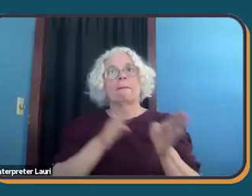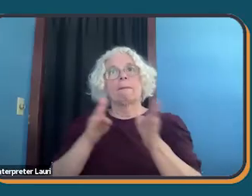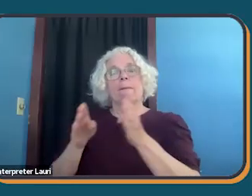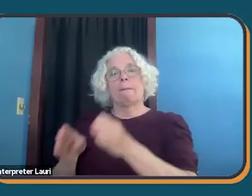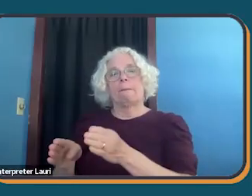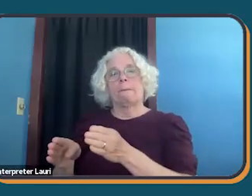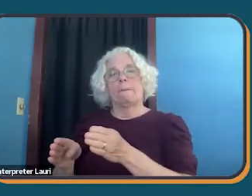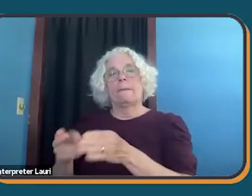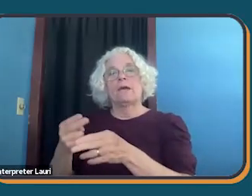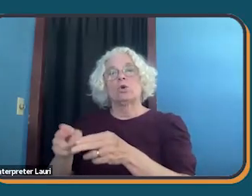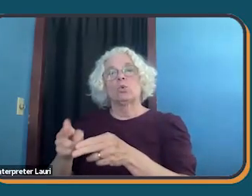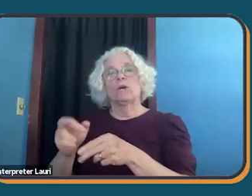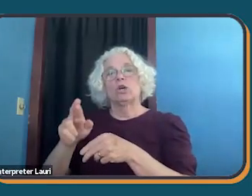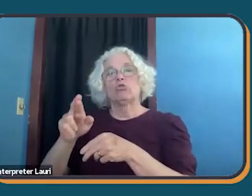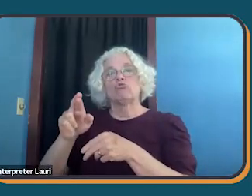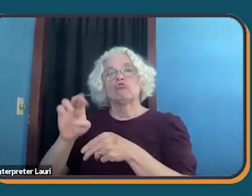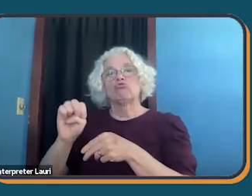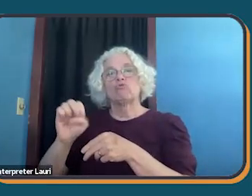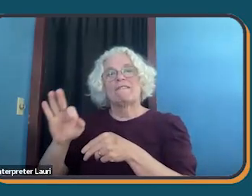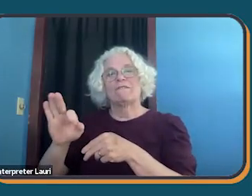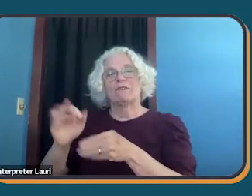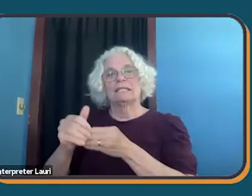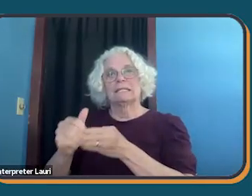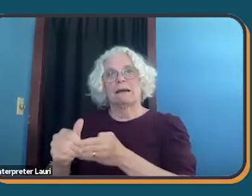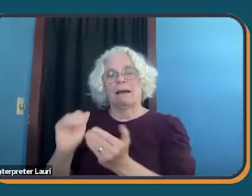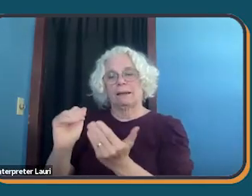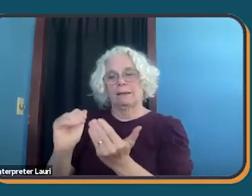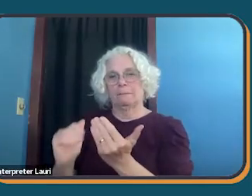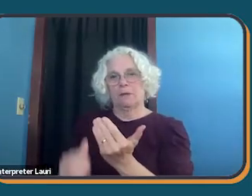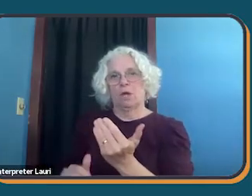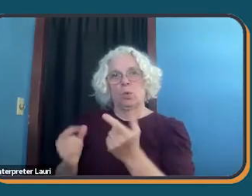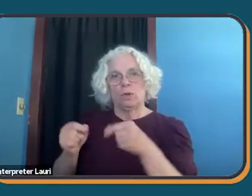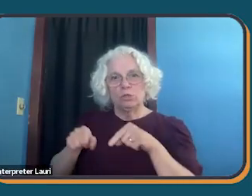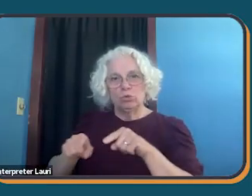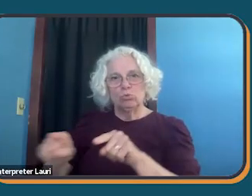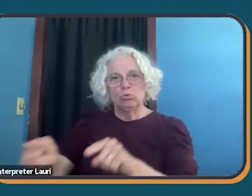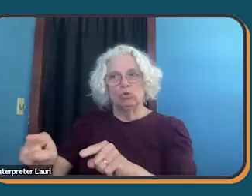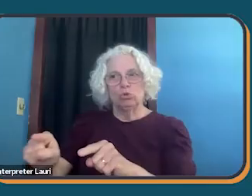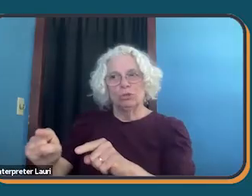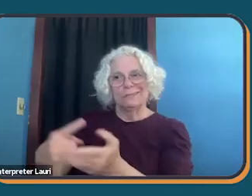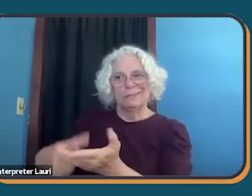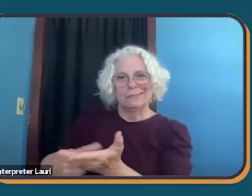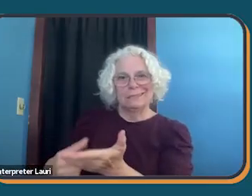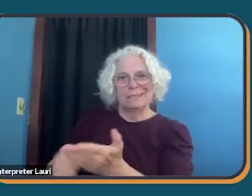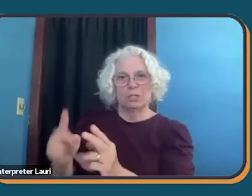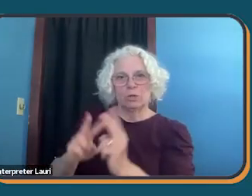Quick reference guides are two-page summaries of the practice considerations that you can use during patient visits